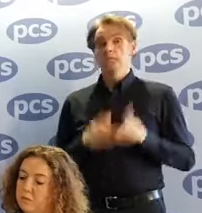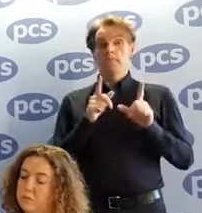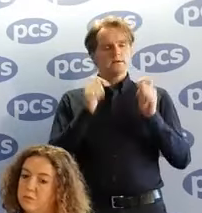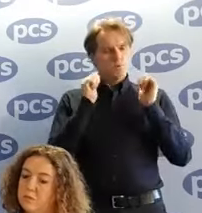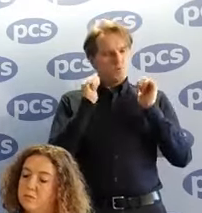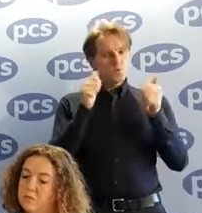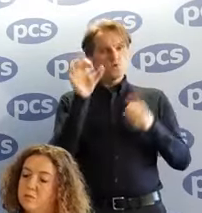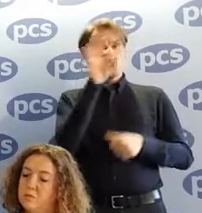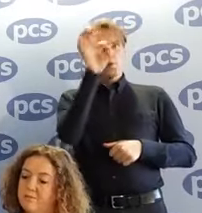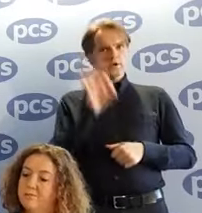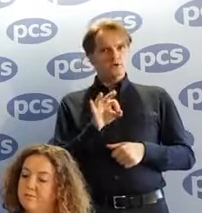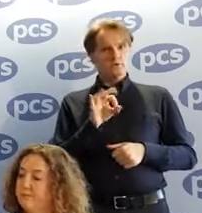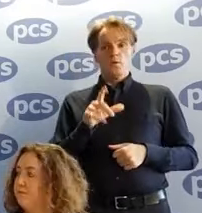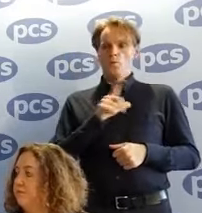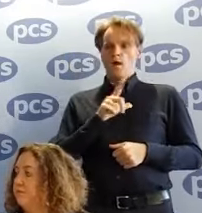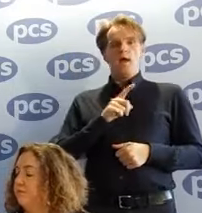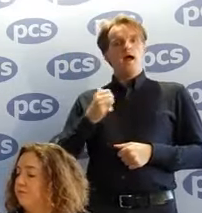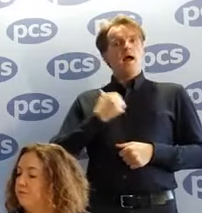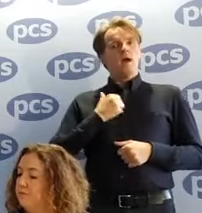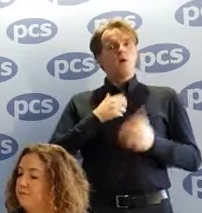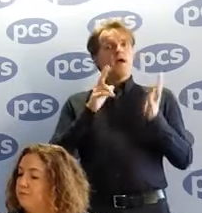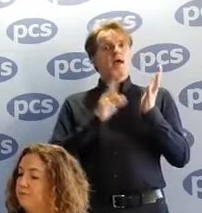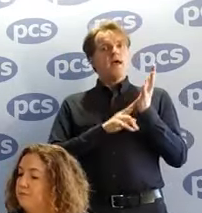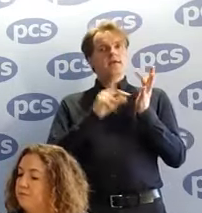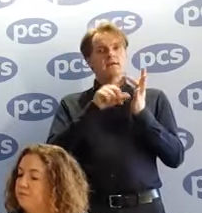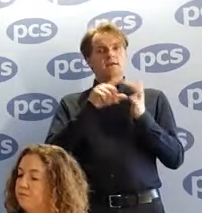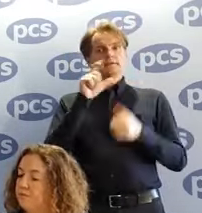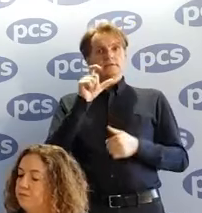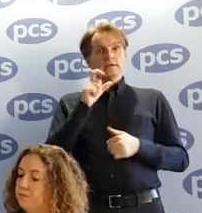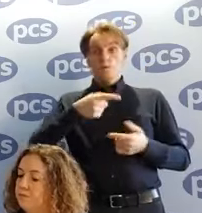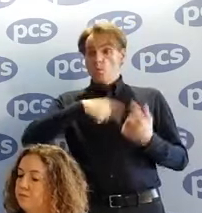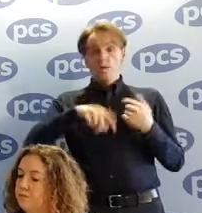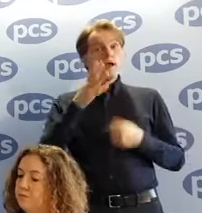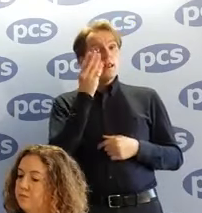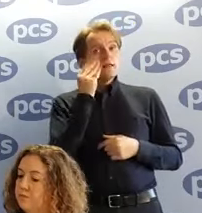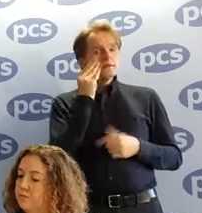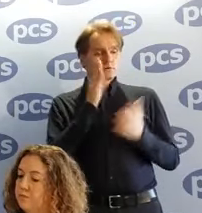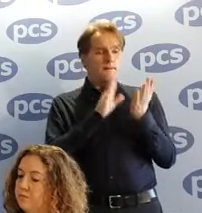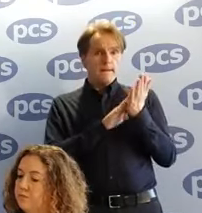has now for a while been listening to members and reps about action that we've